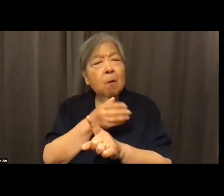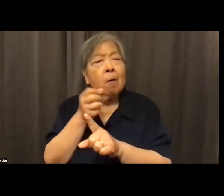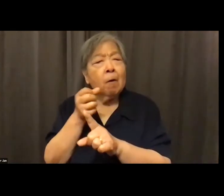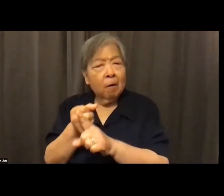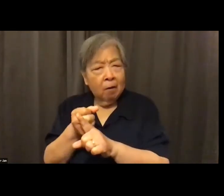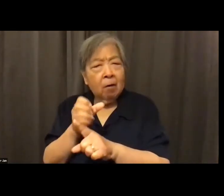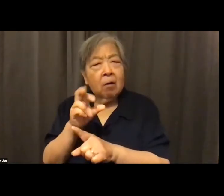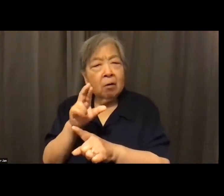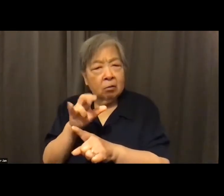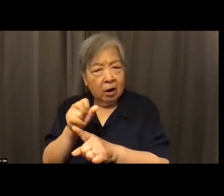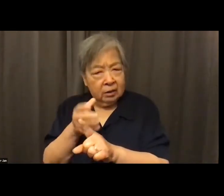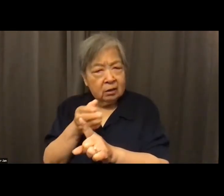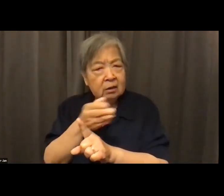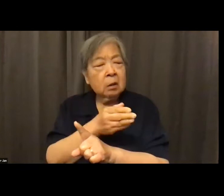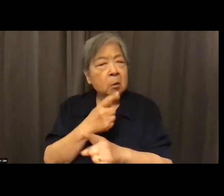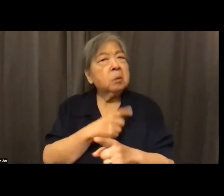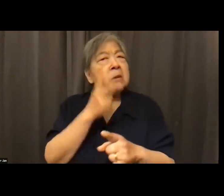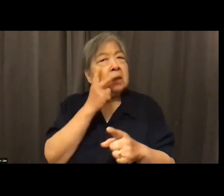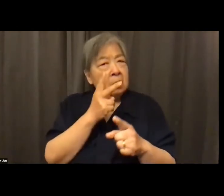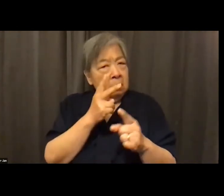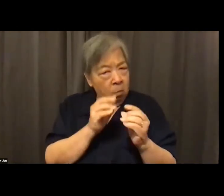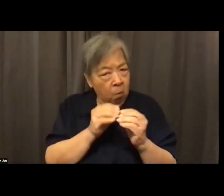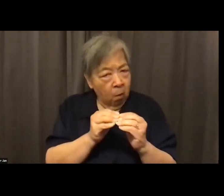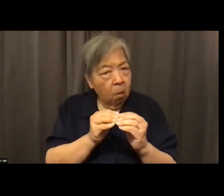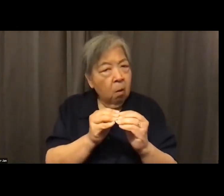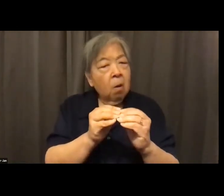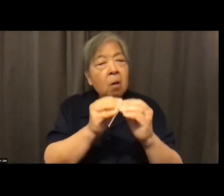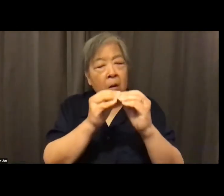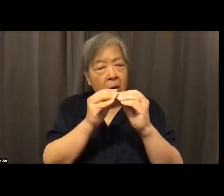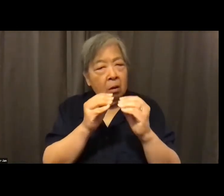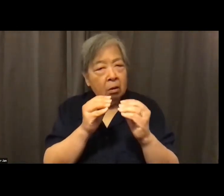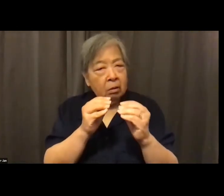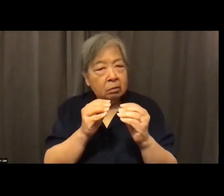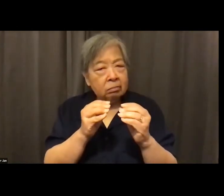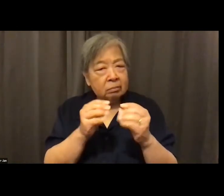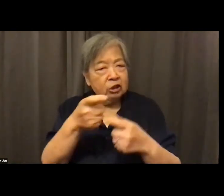more and more exchange programs including a virtual component in learning management